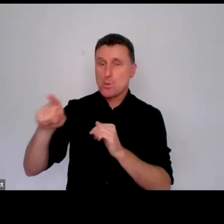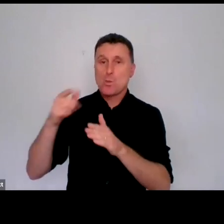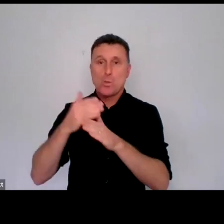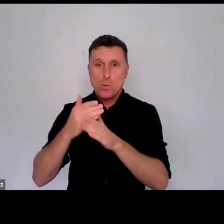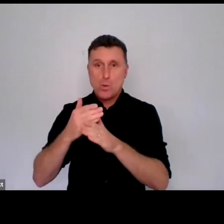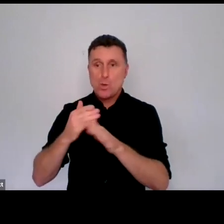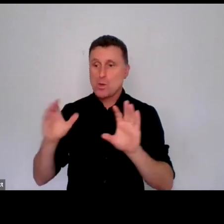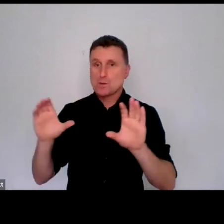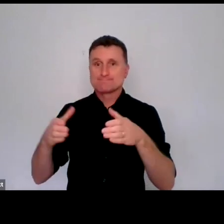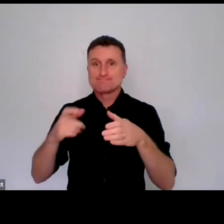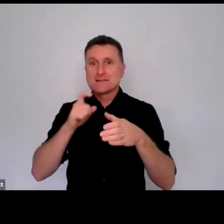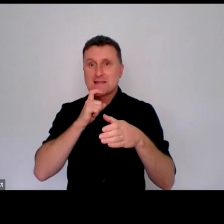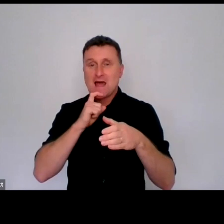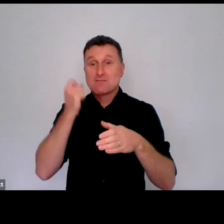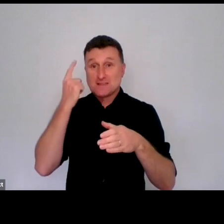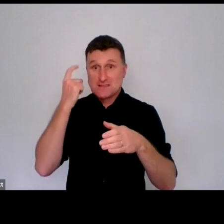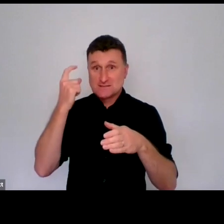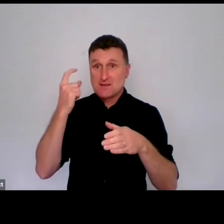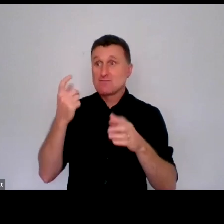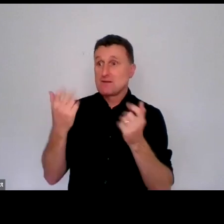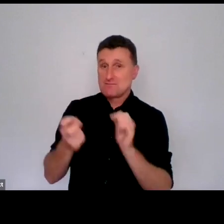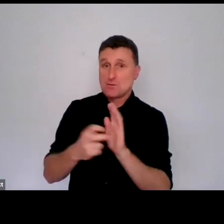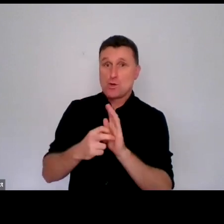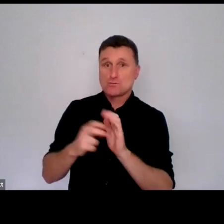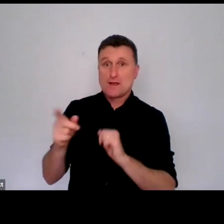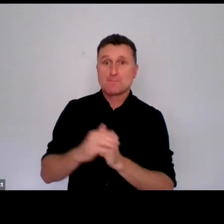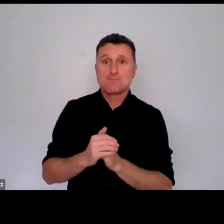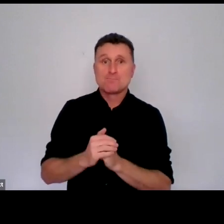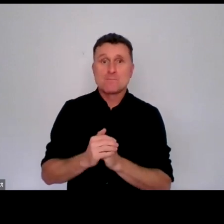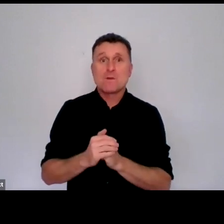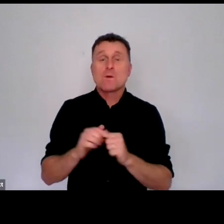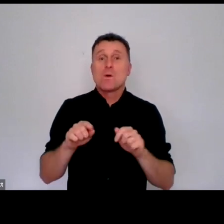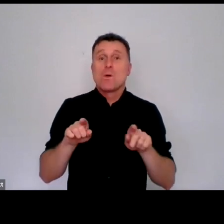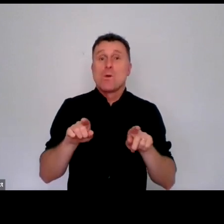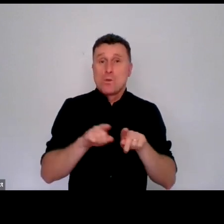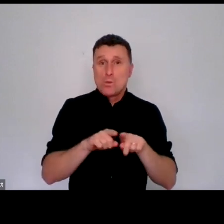We’re also looking at how we can take dedicated approaches to workforce availability,